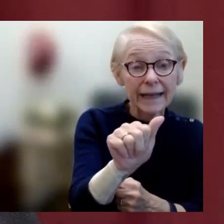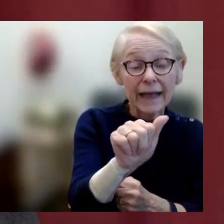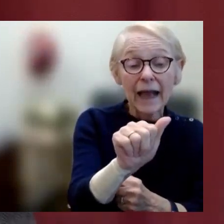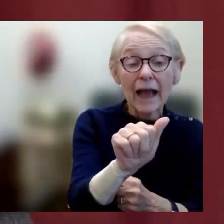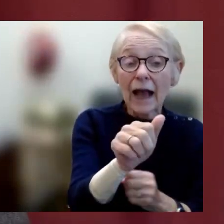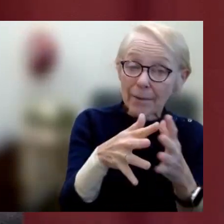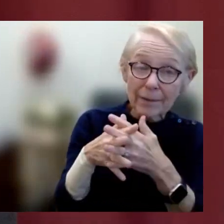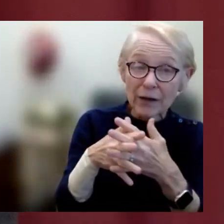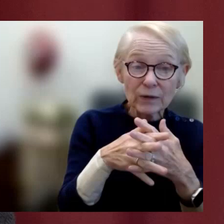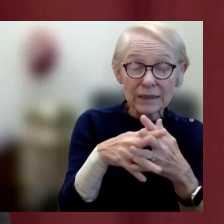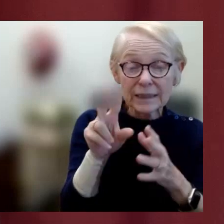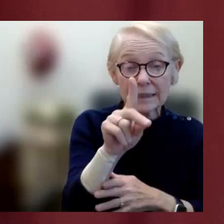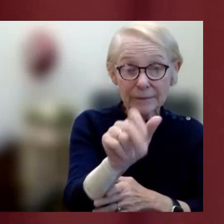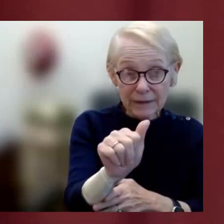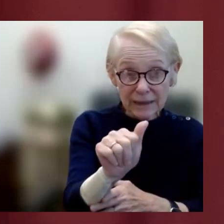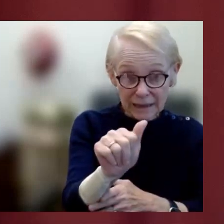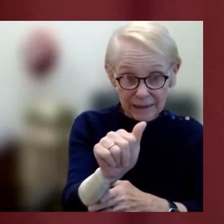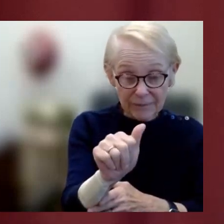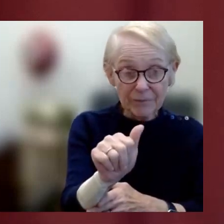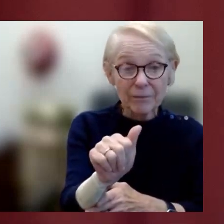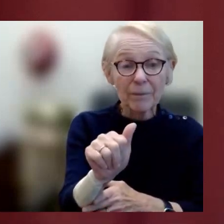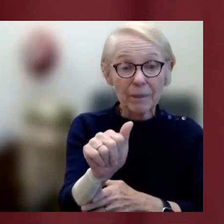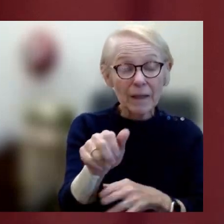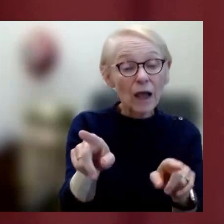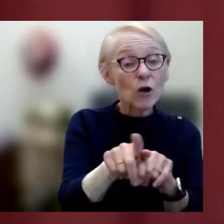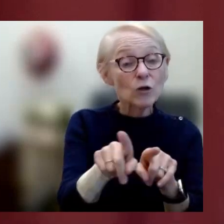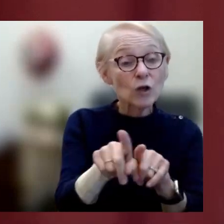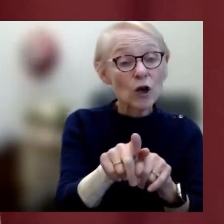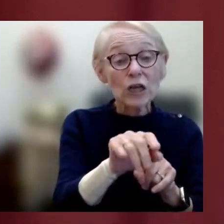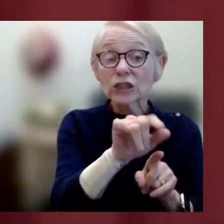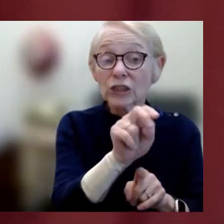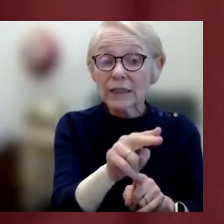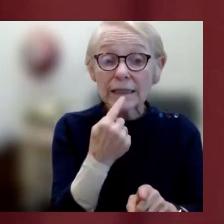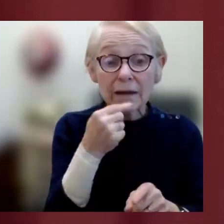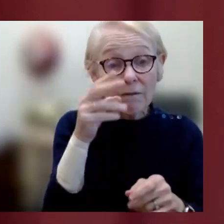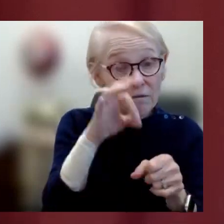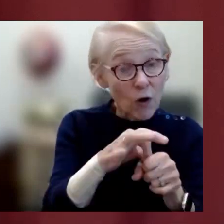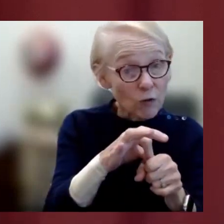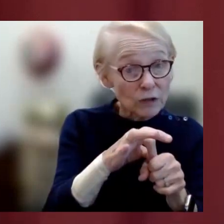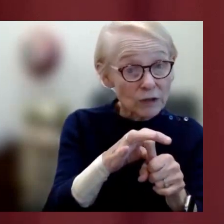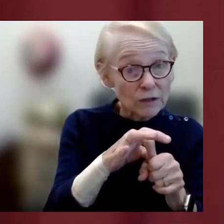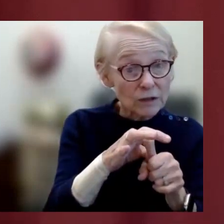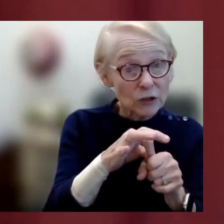of people with disabilities and Justin darts said vote as if your life depends on it because it does